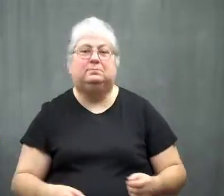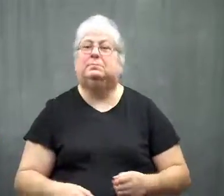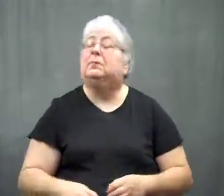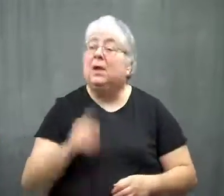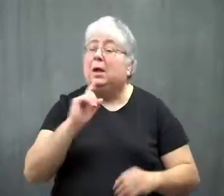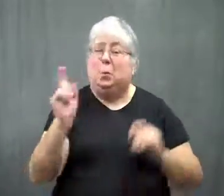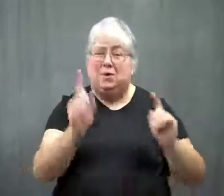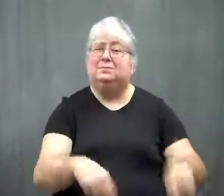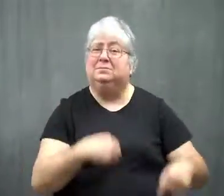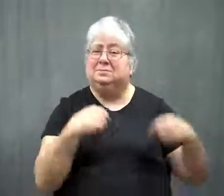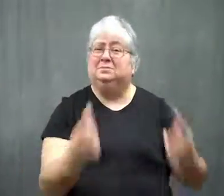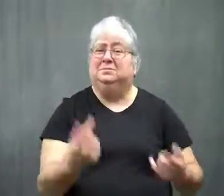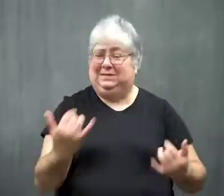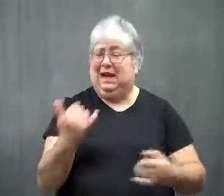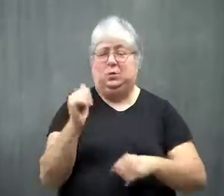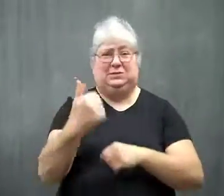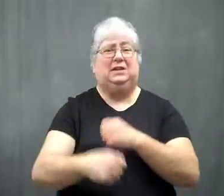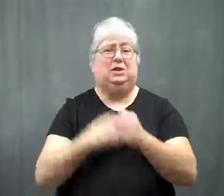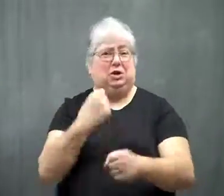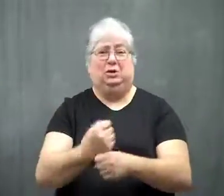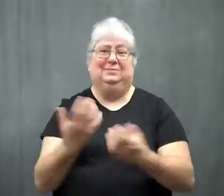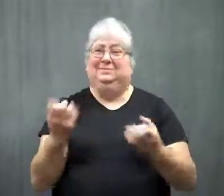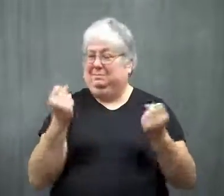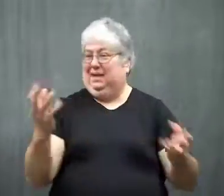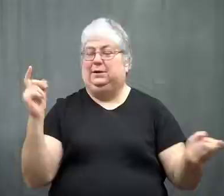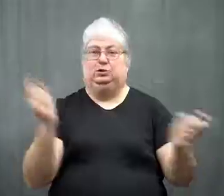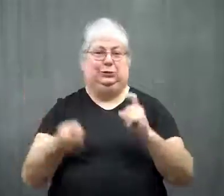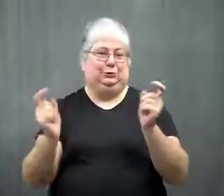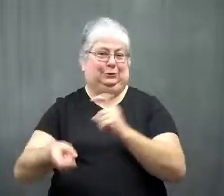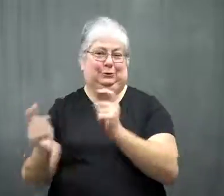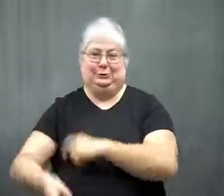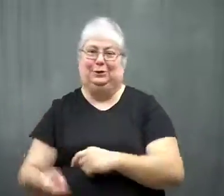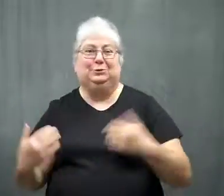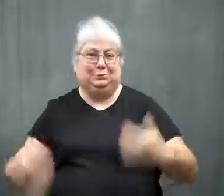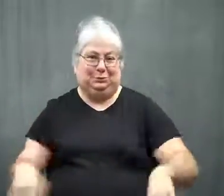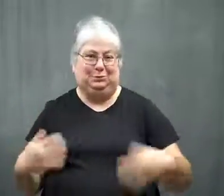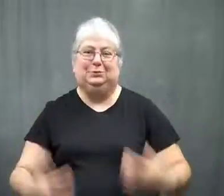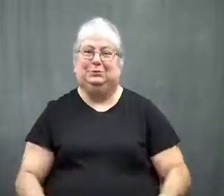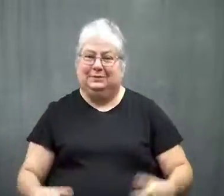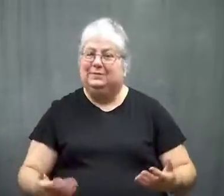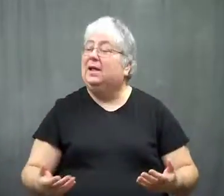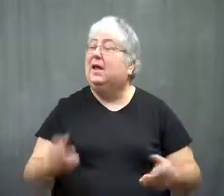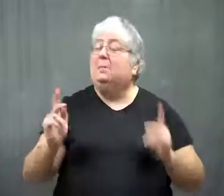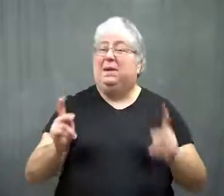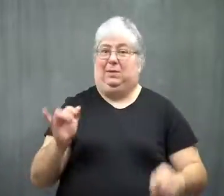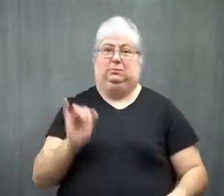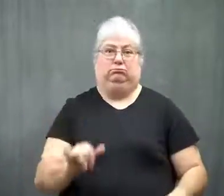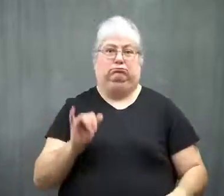There have been many changes in the 10 years since.